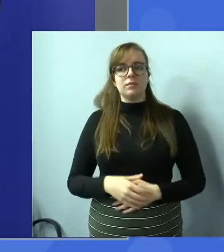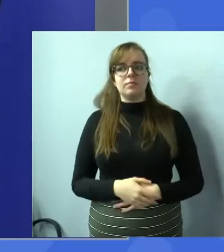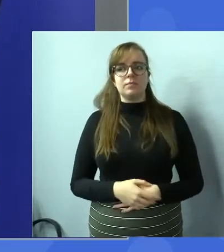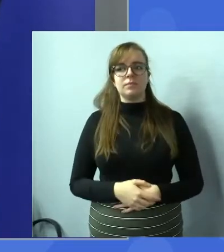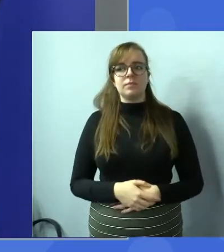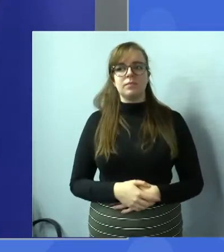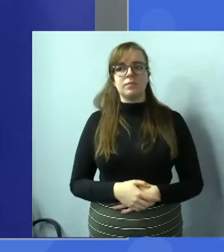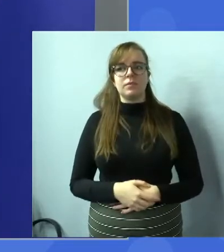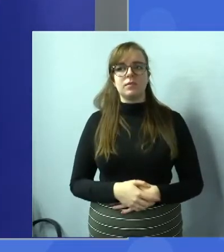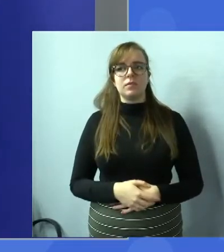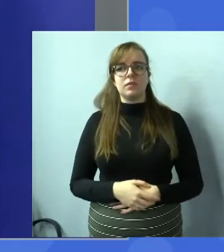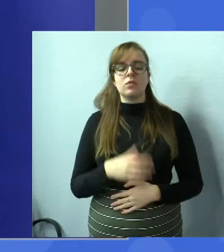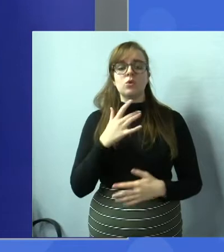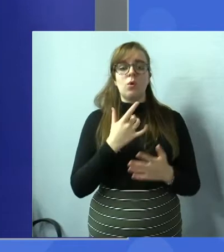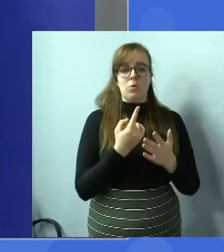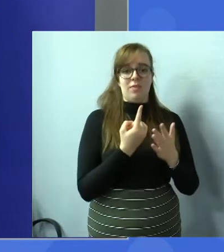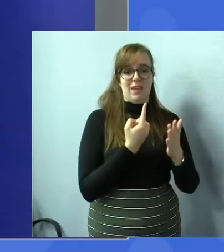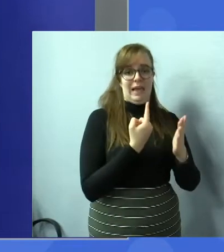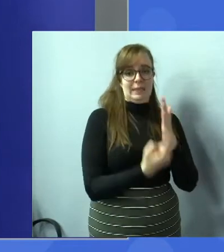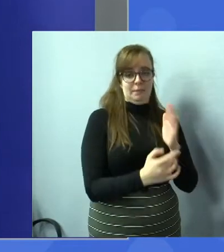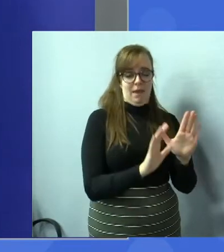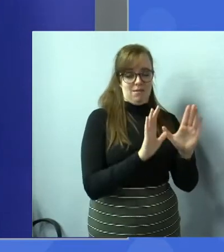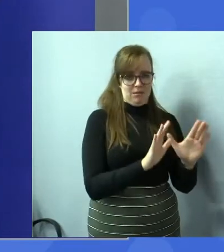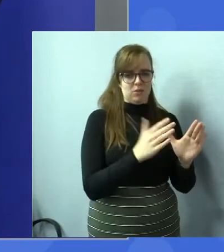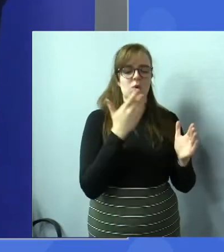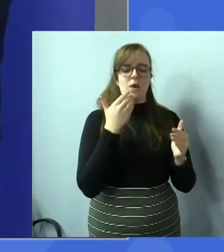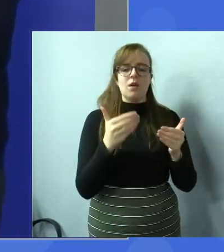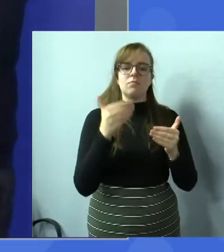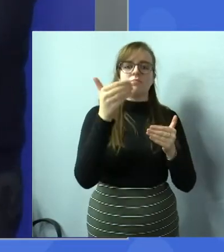get Bo indication of independence whether that's to federalism or whether